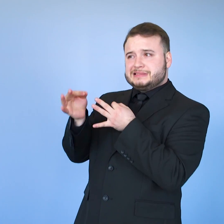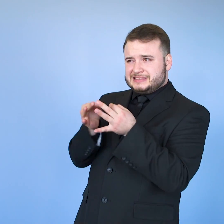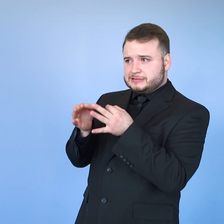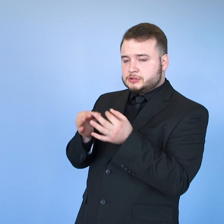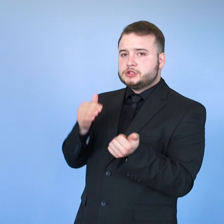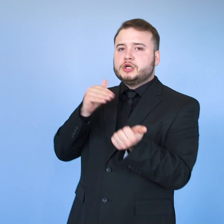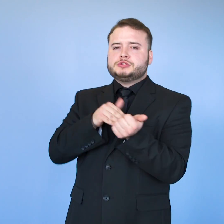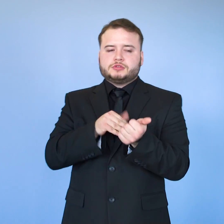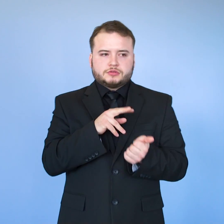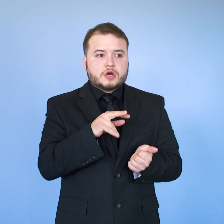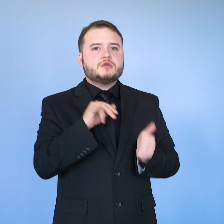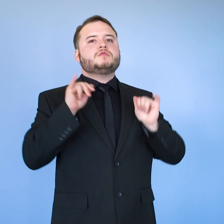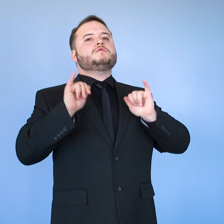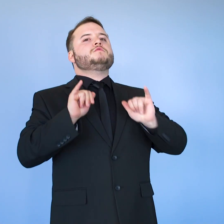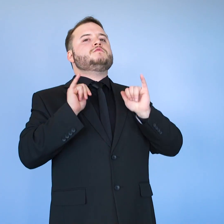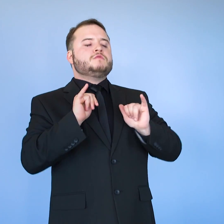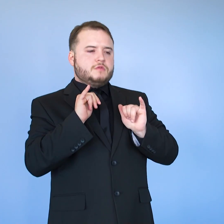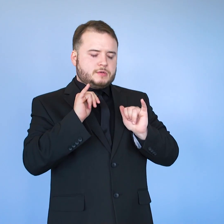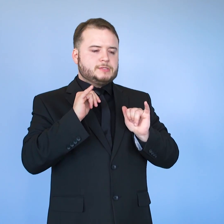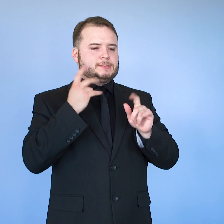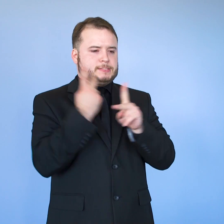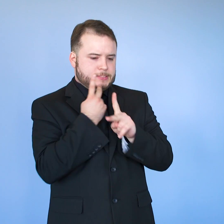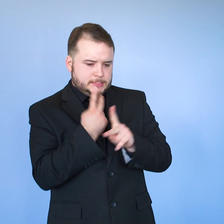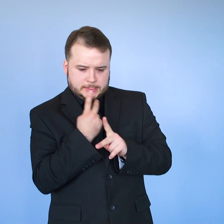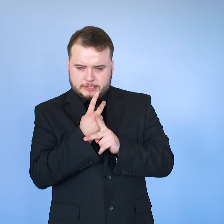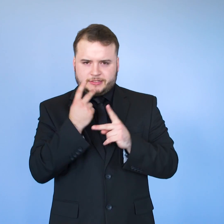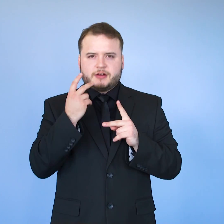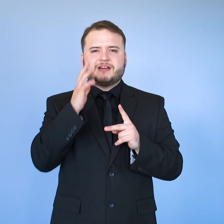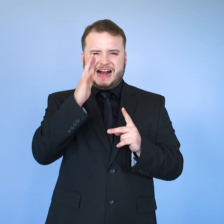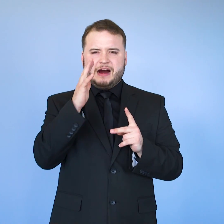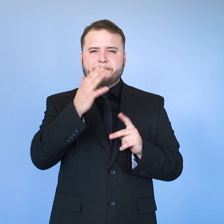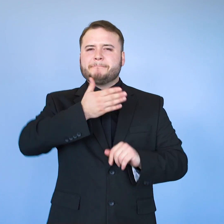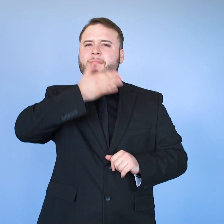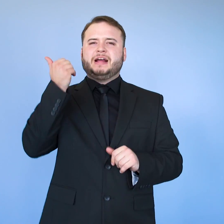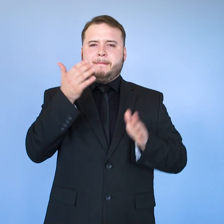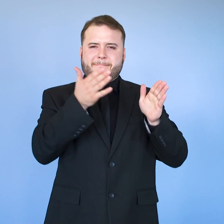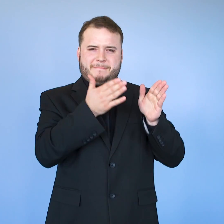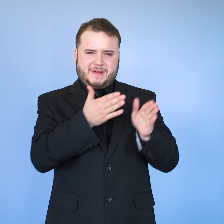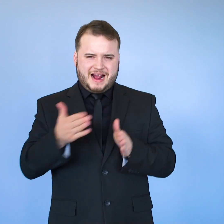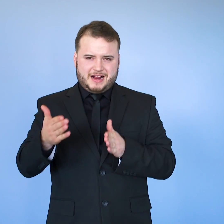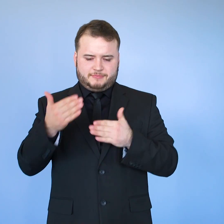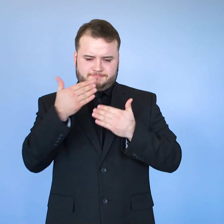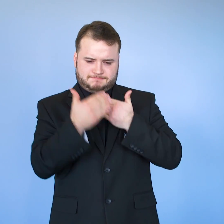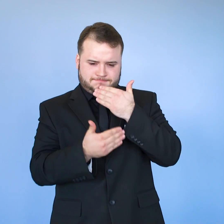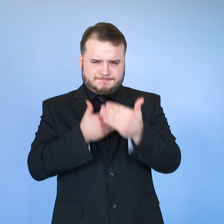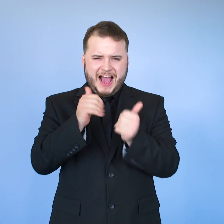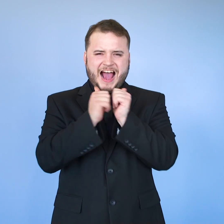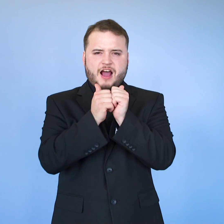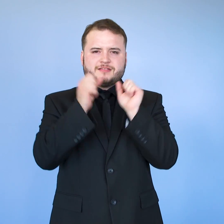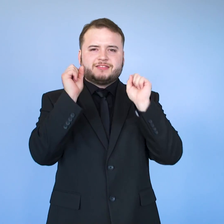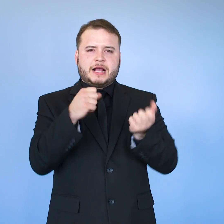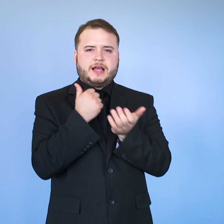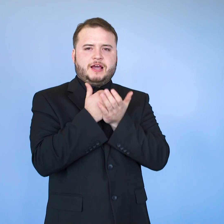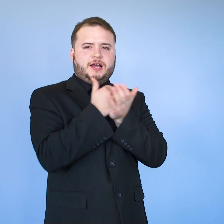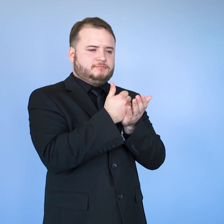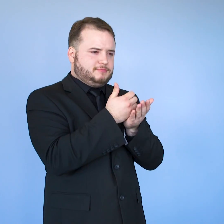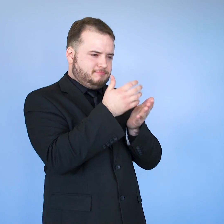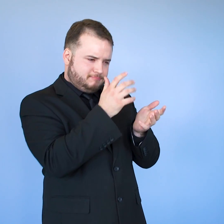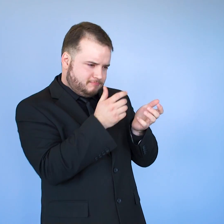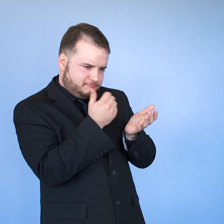They will work with you to assess your condition and take appropriate steps to get any needed treatment